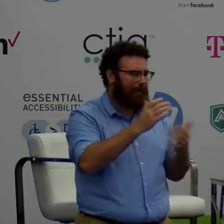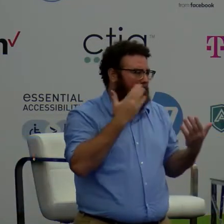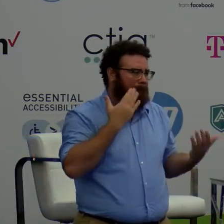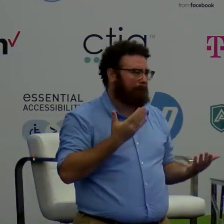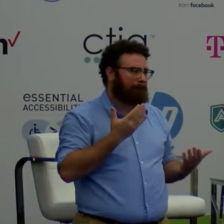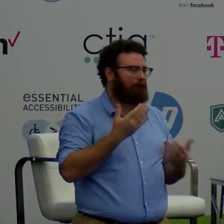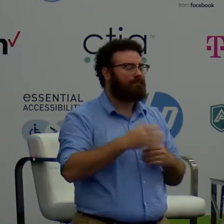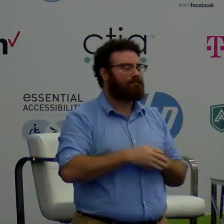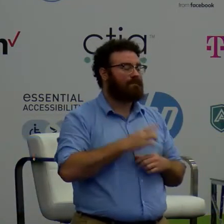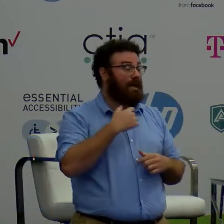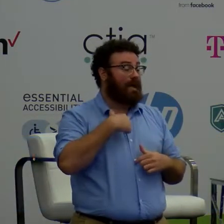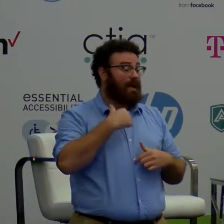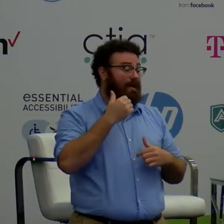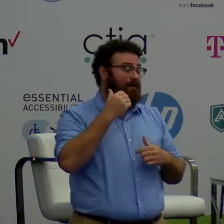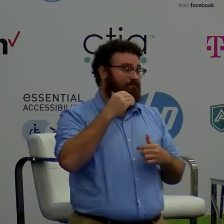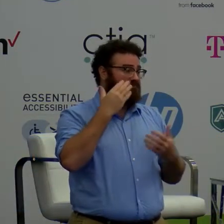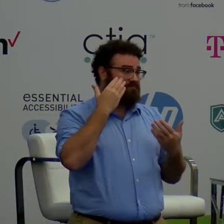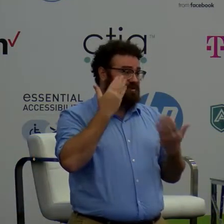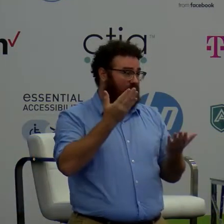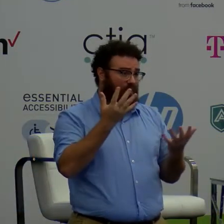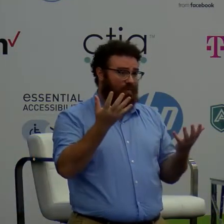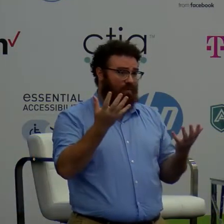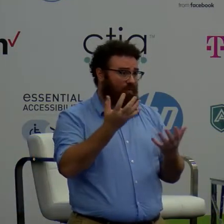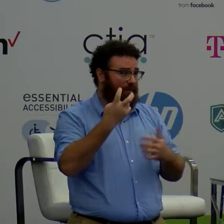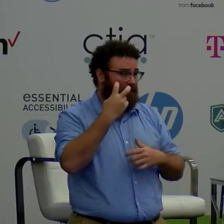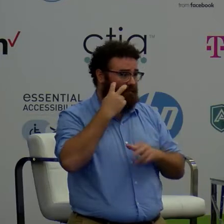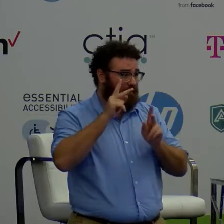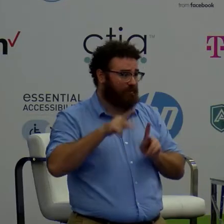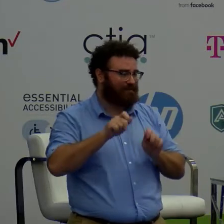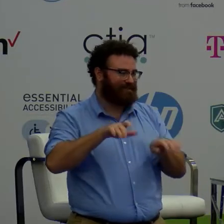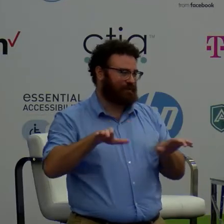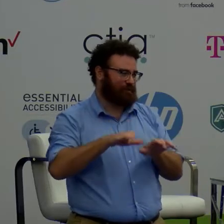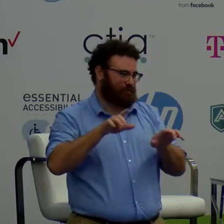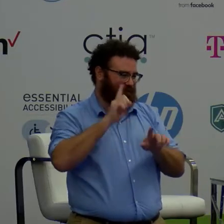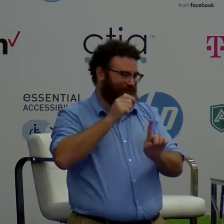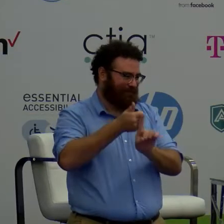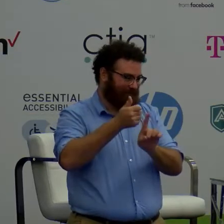I didn't even know what a blind person could do to be successful.